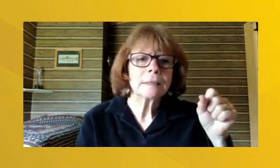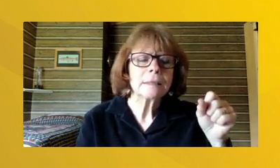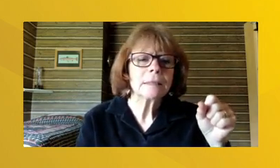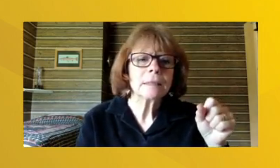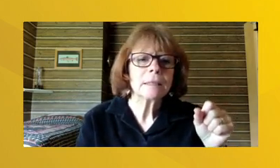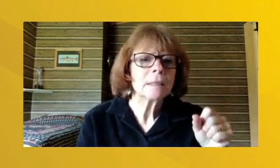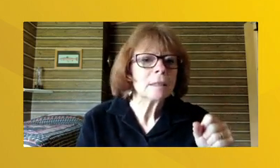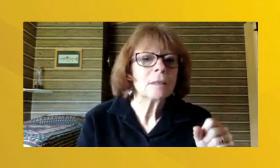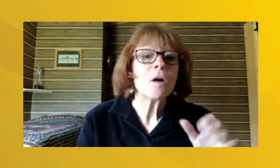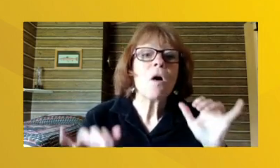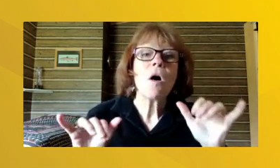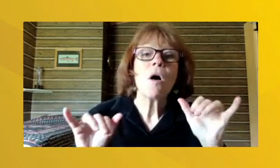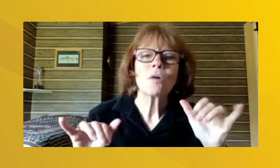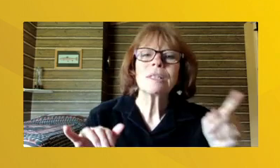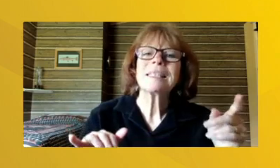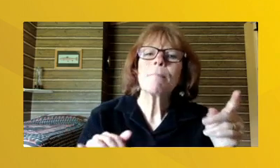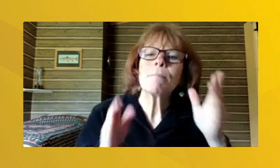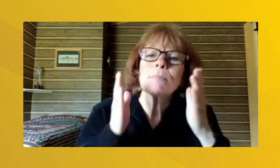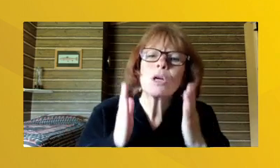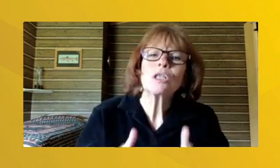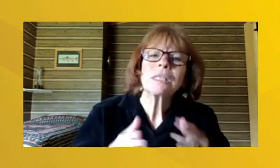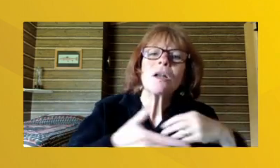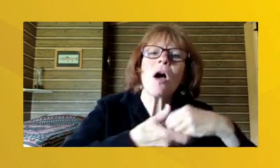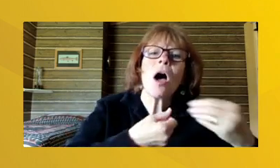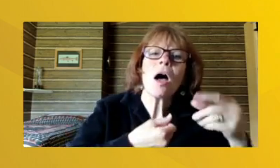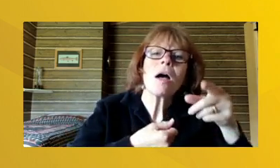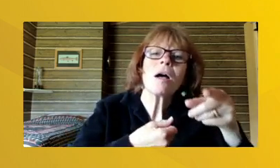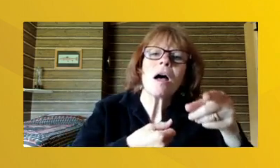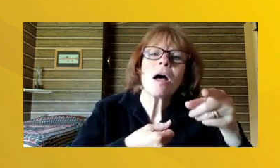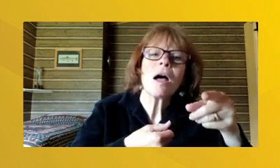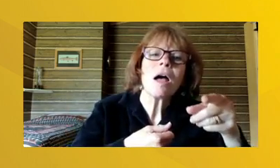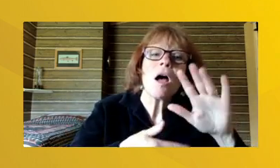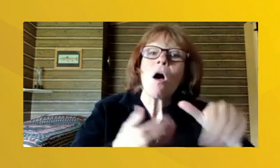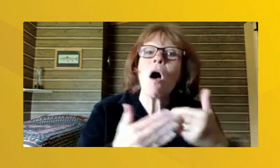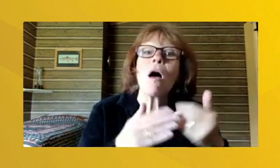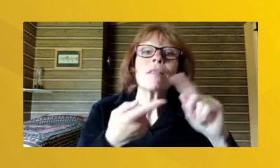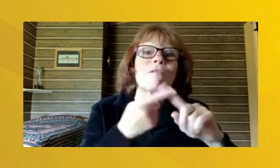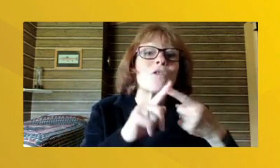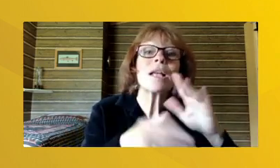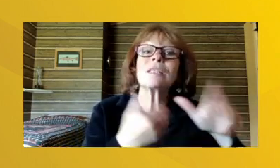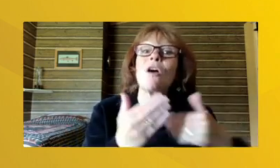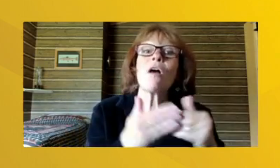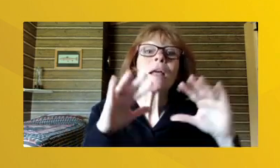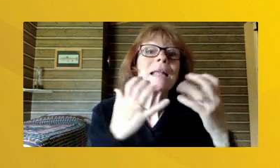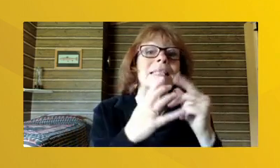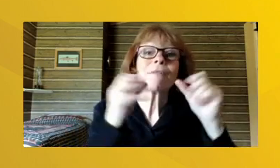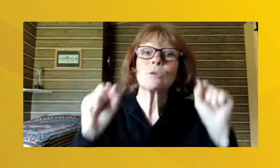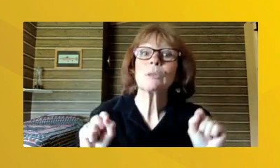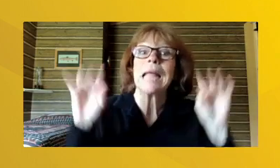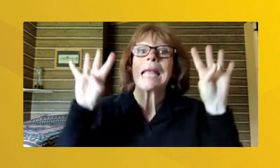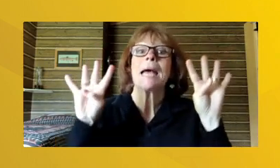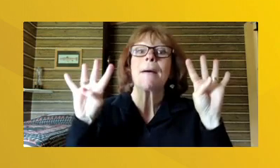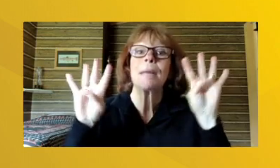All the friends in all the classrooms have to stand up and get ready to do the hokey pokey with Rani, the elephant.